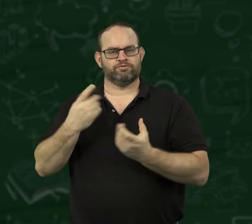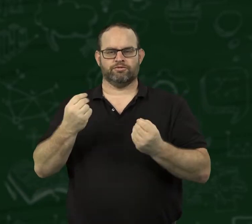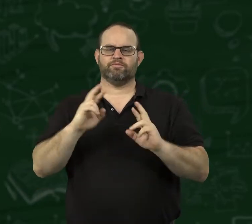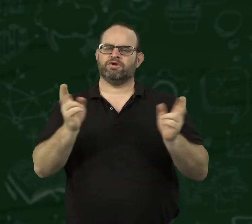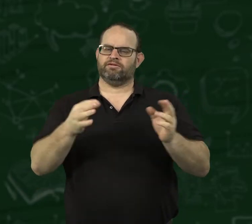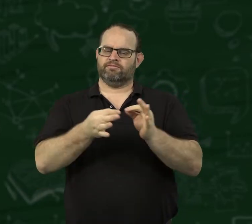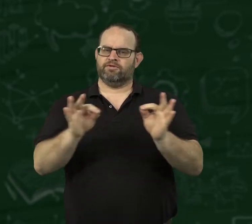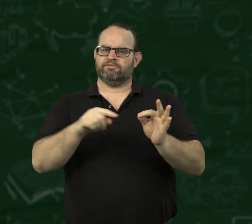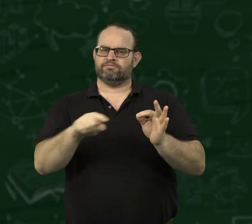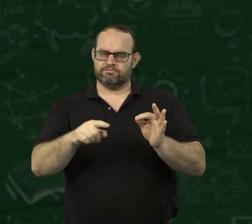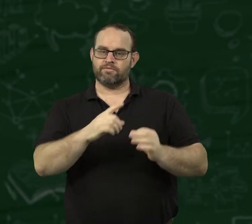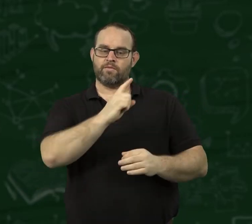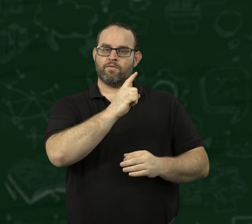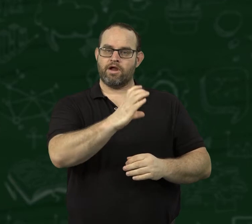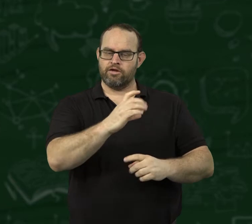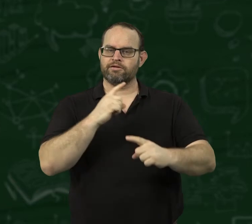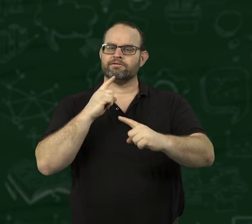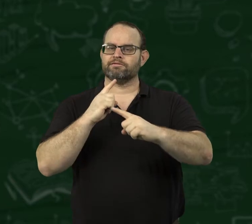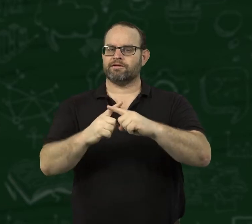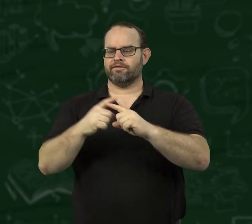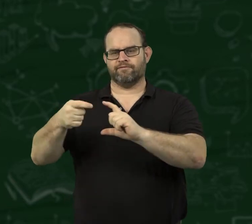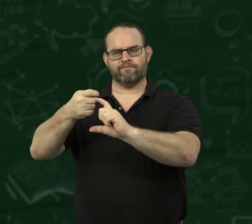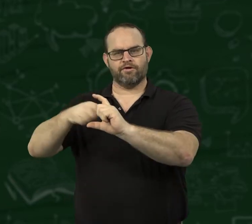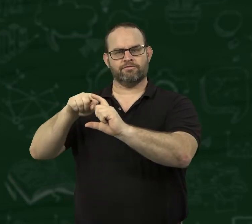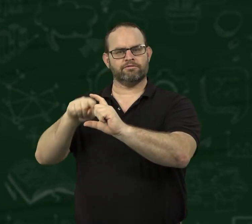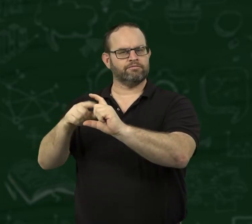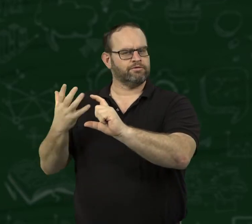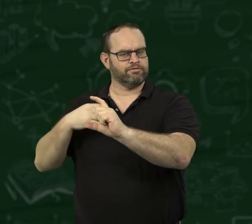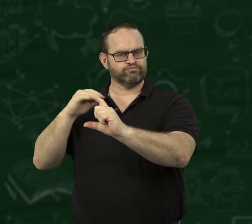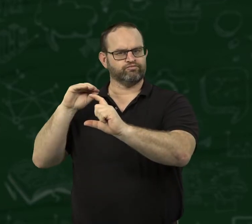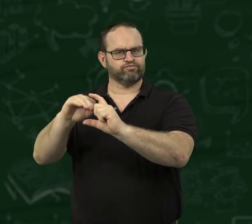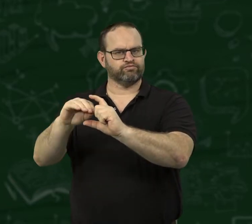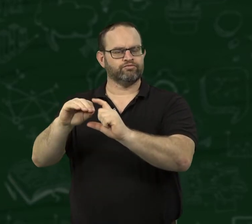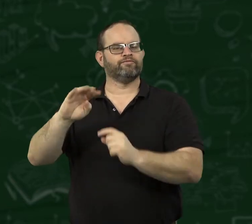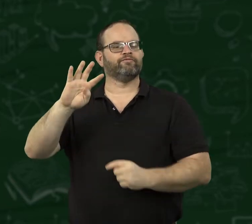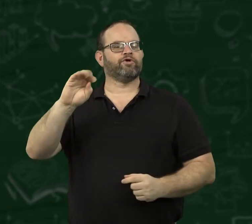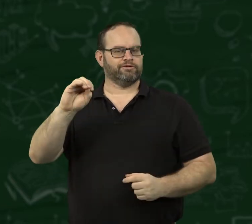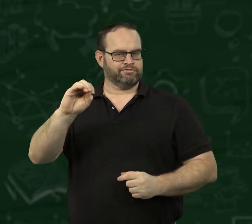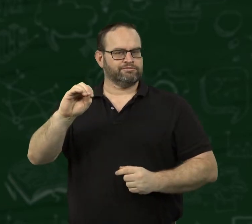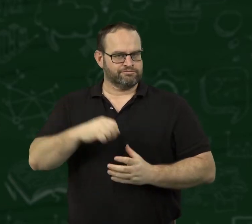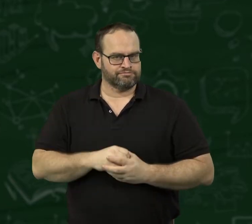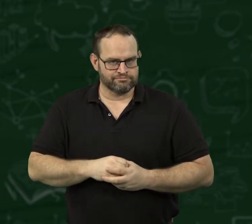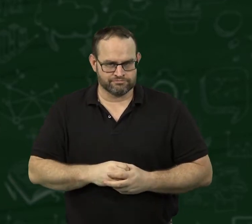You already have your expression 100 multiplied by the variable. In this example your variable is replaced by the number 40.